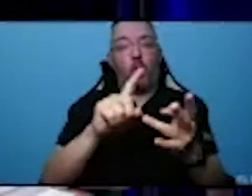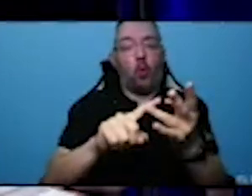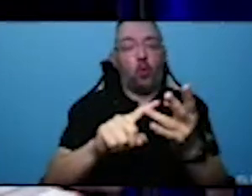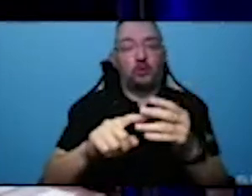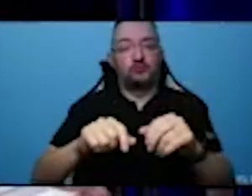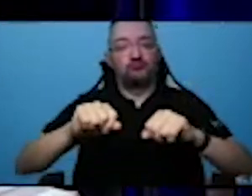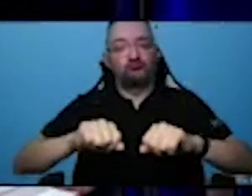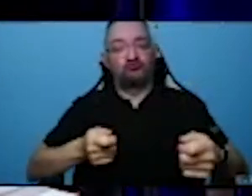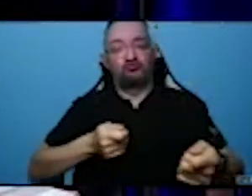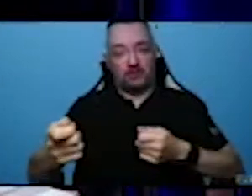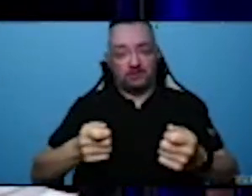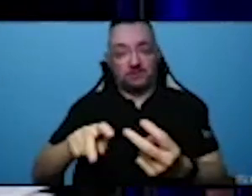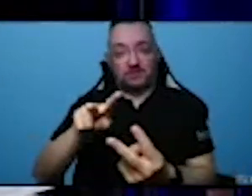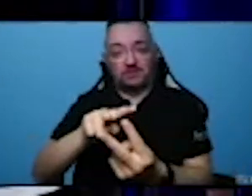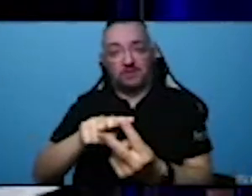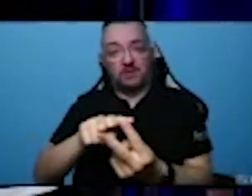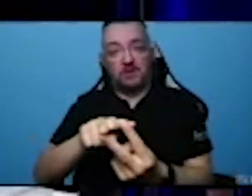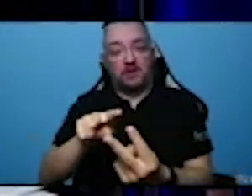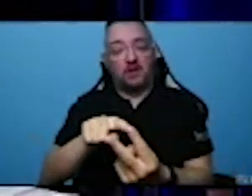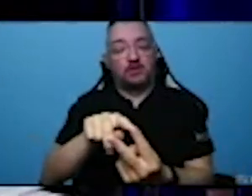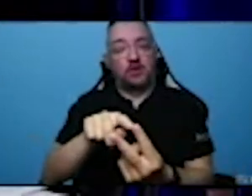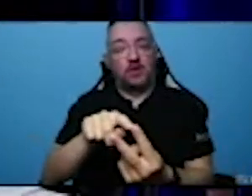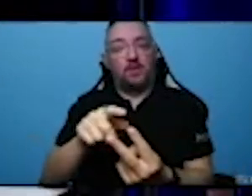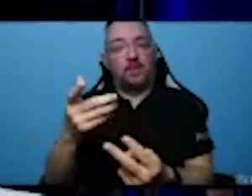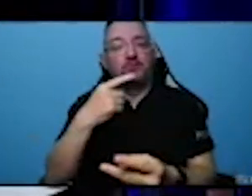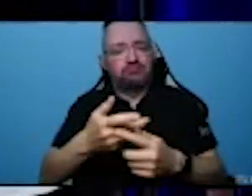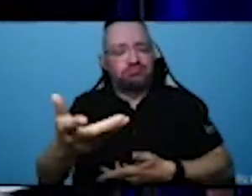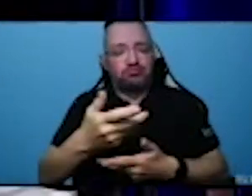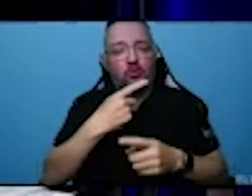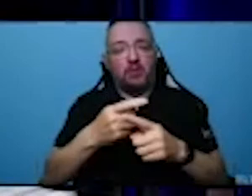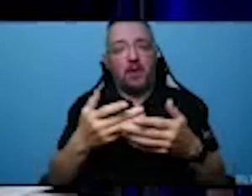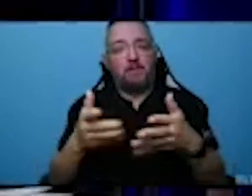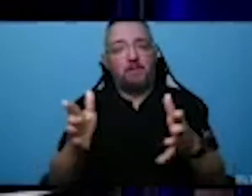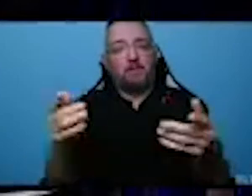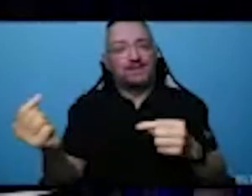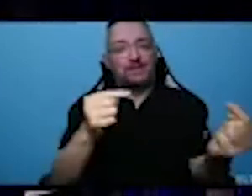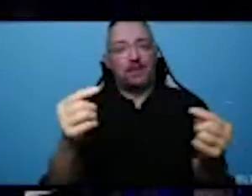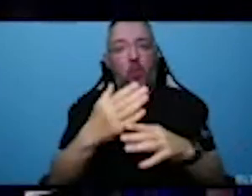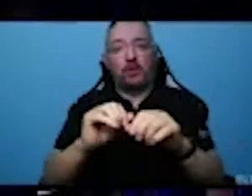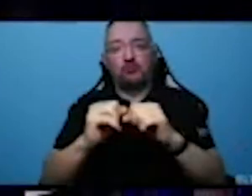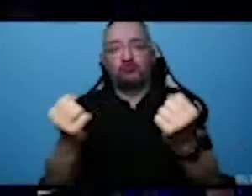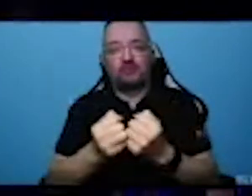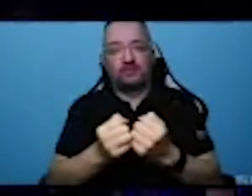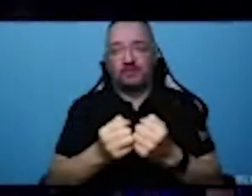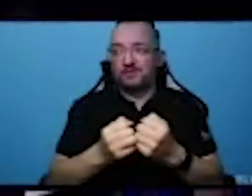co-chaired the Public Debate and Participation Working Group. And I'd like to ask them both to say something, each of